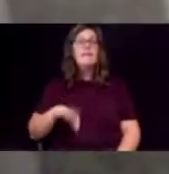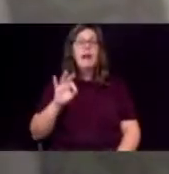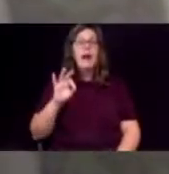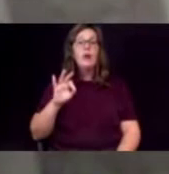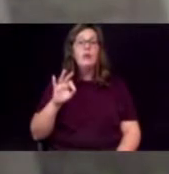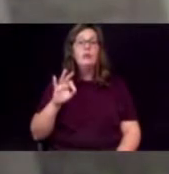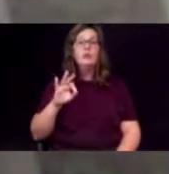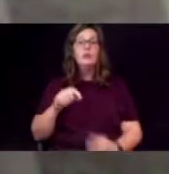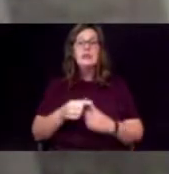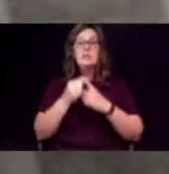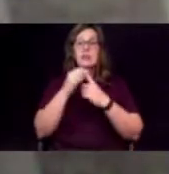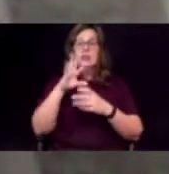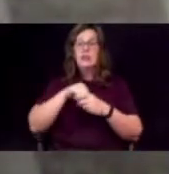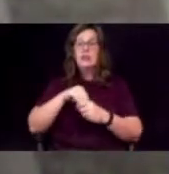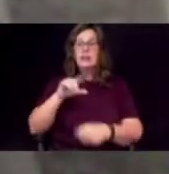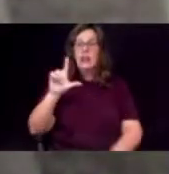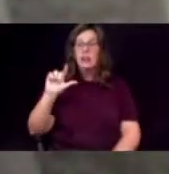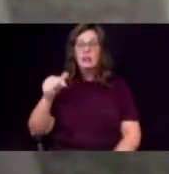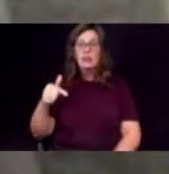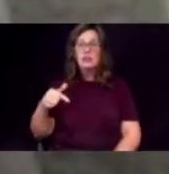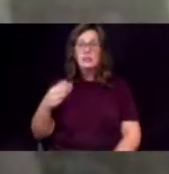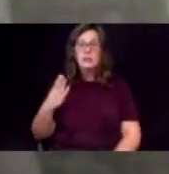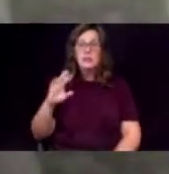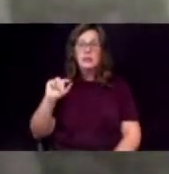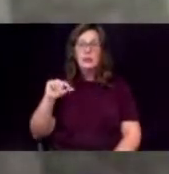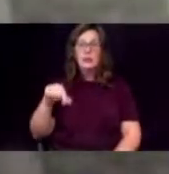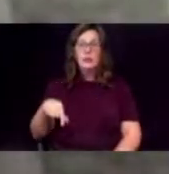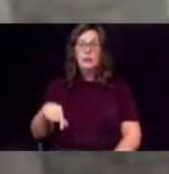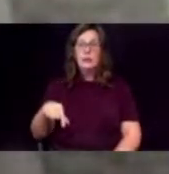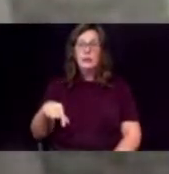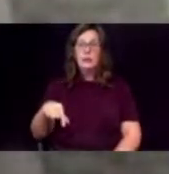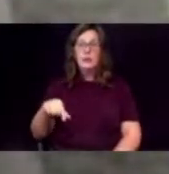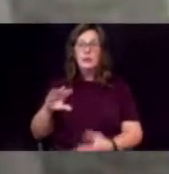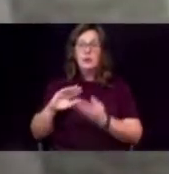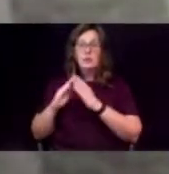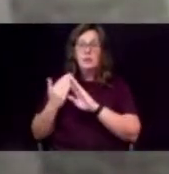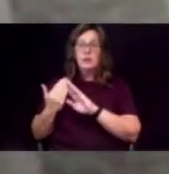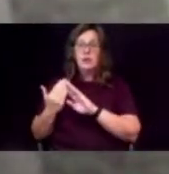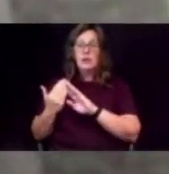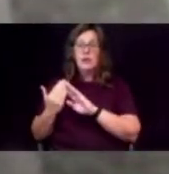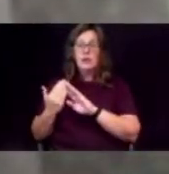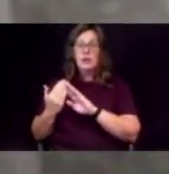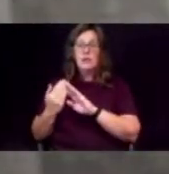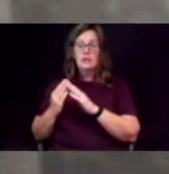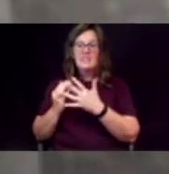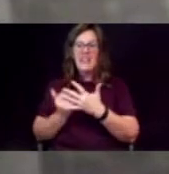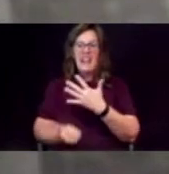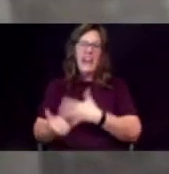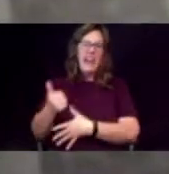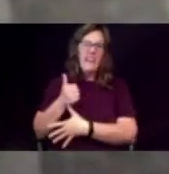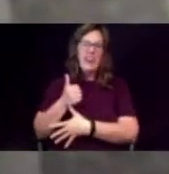the lgbtq community there tends to be kind of a hierarchy of numbers if nothing else